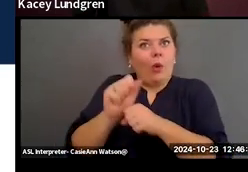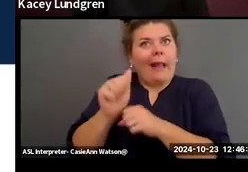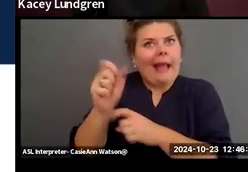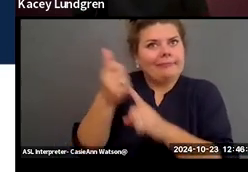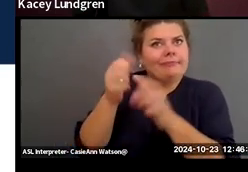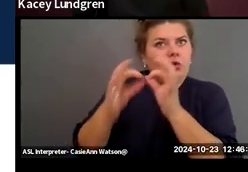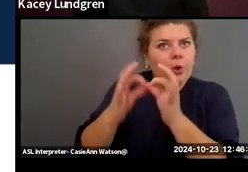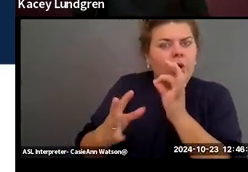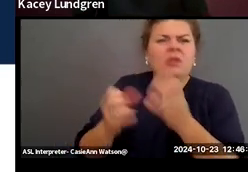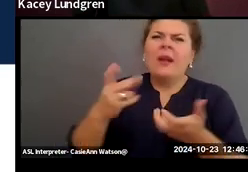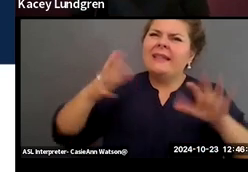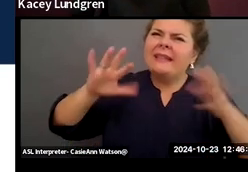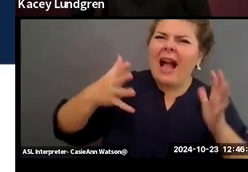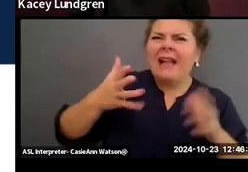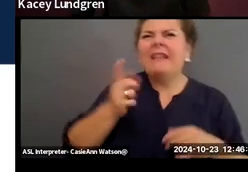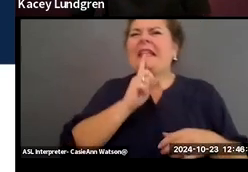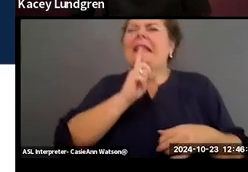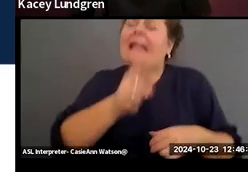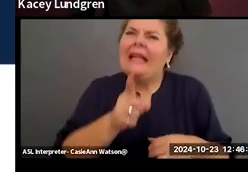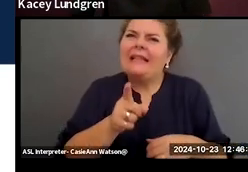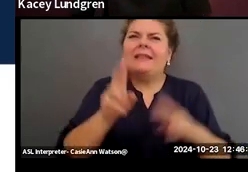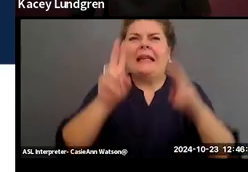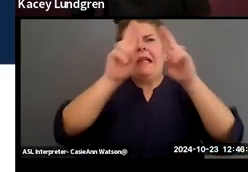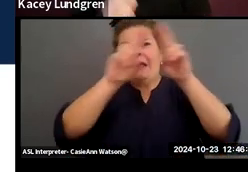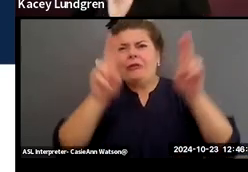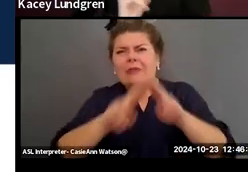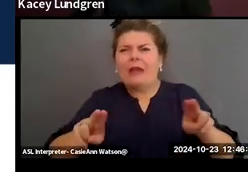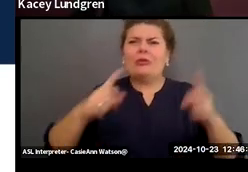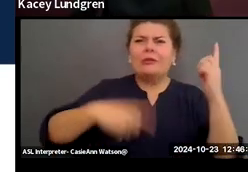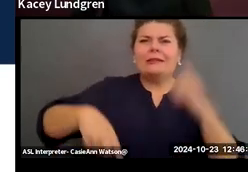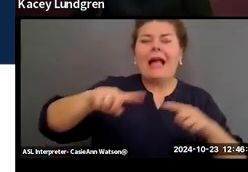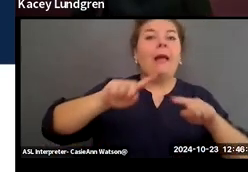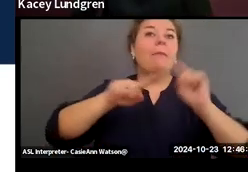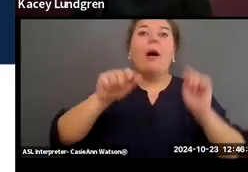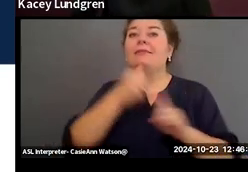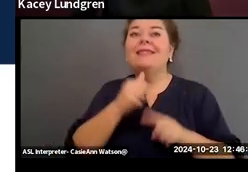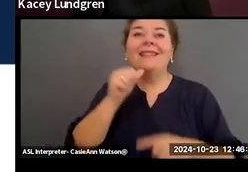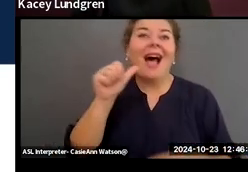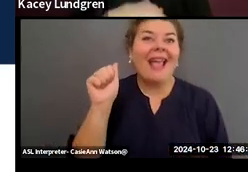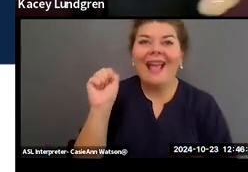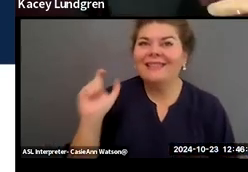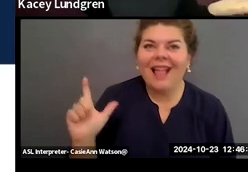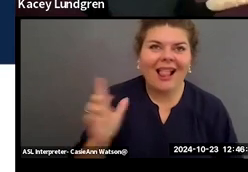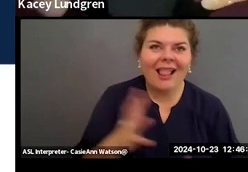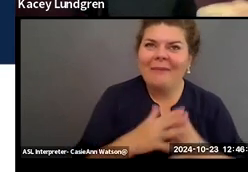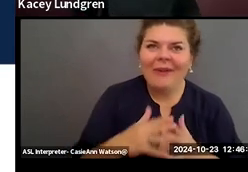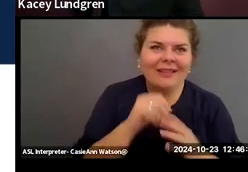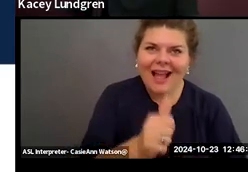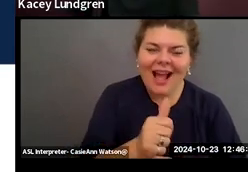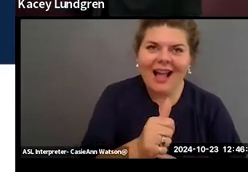So there kind of is a universal sign language, but it's not ASL. We've come full circle.